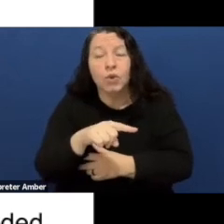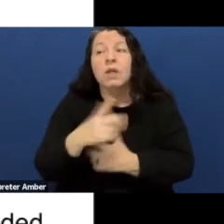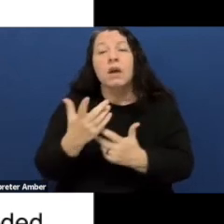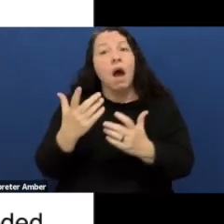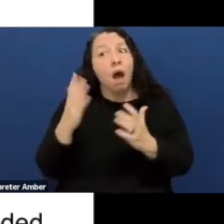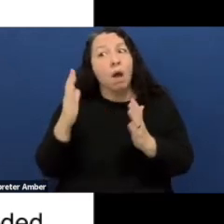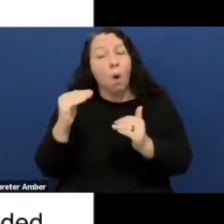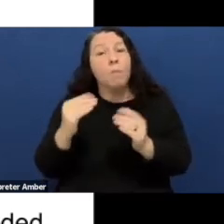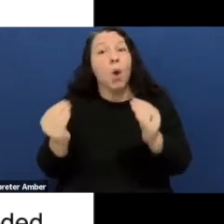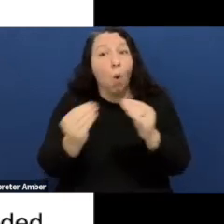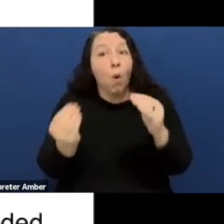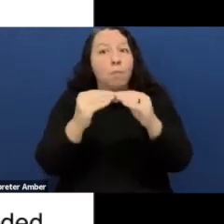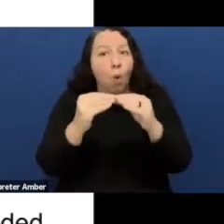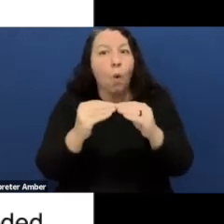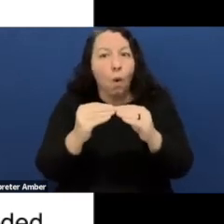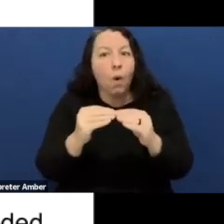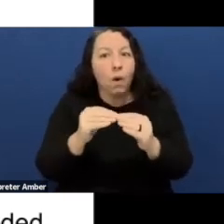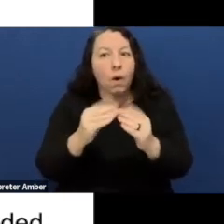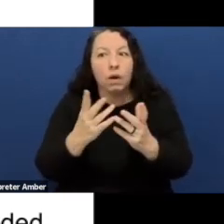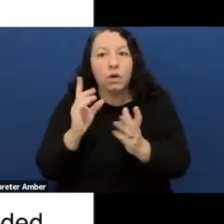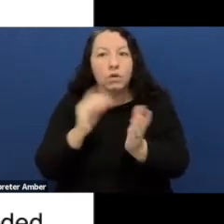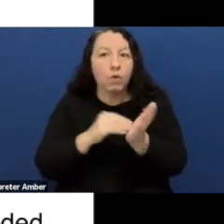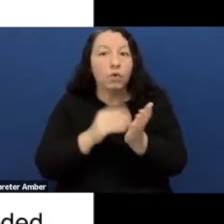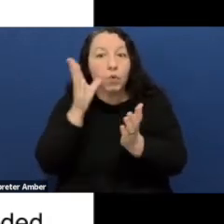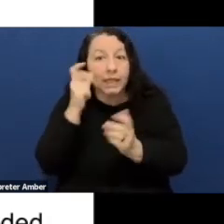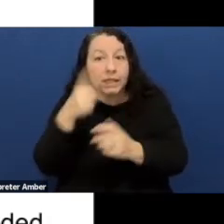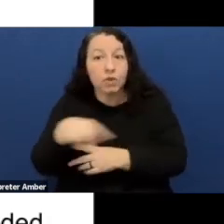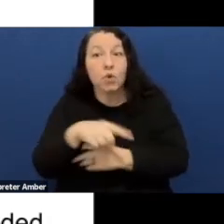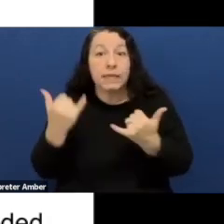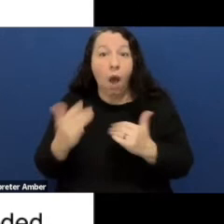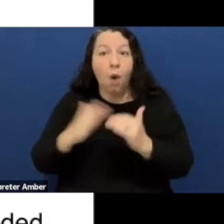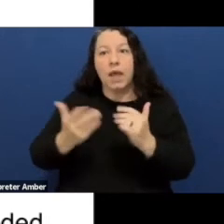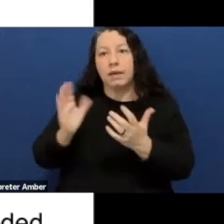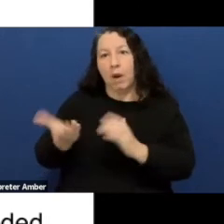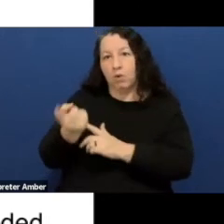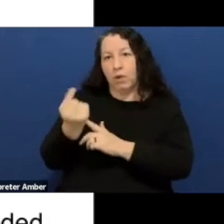to seek out medical attention and find a doctor who will support you. There are, I hope, more